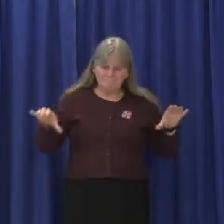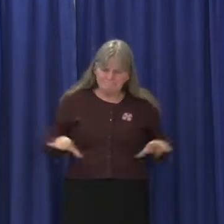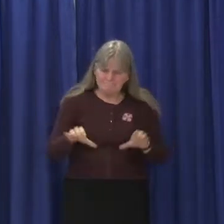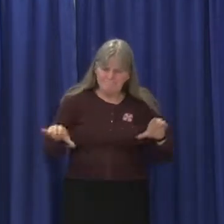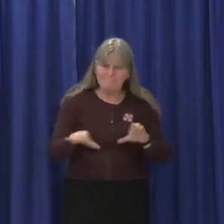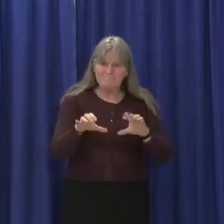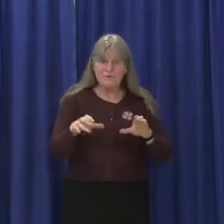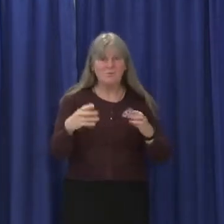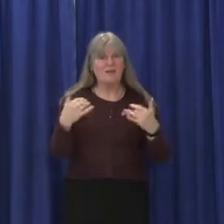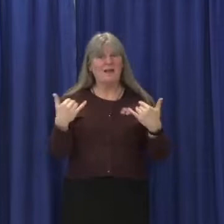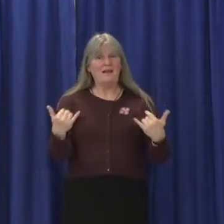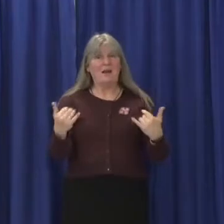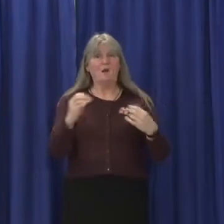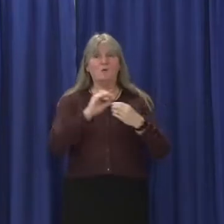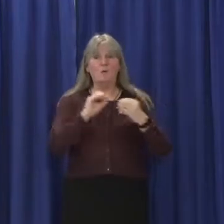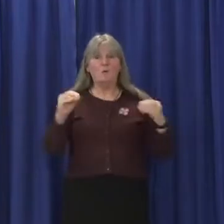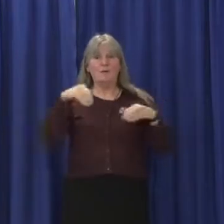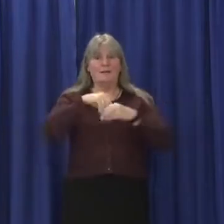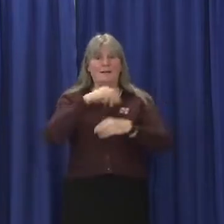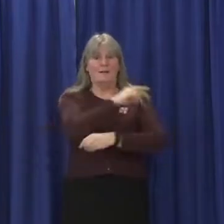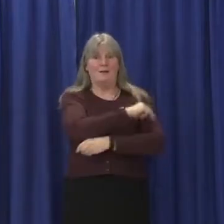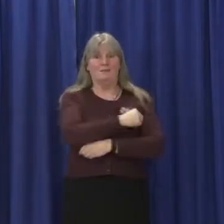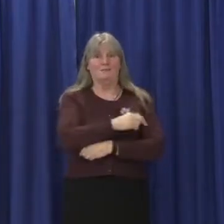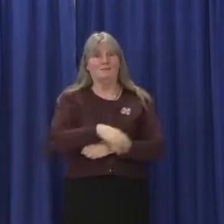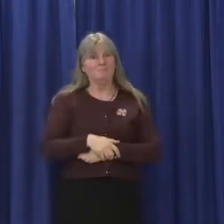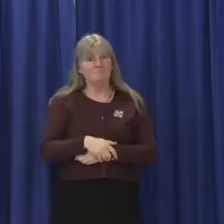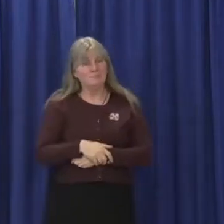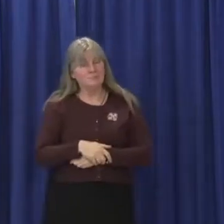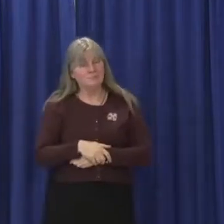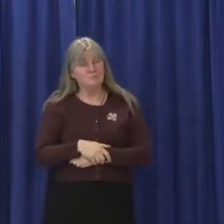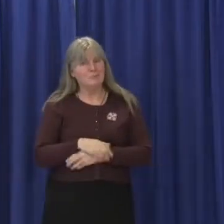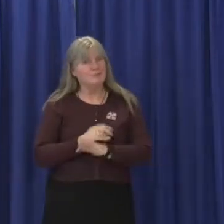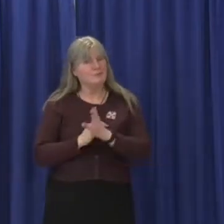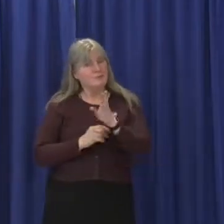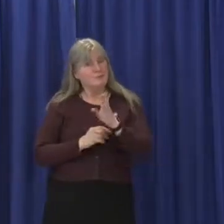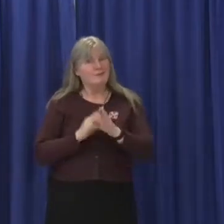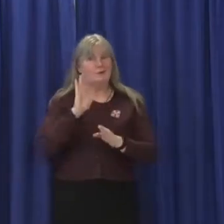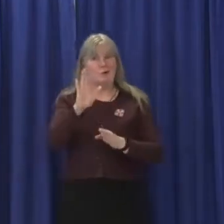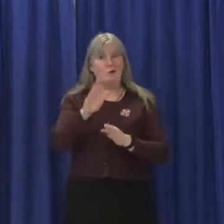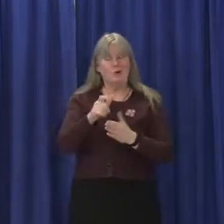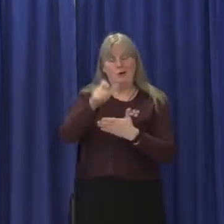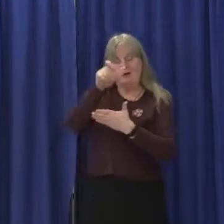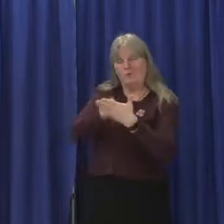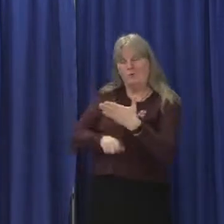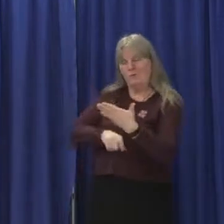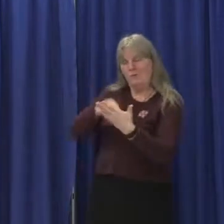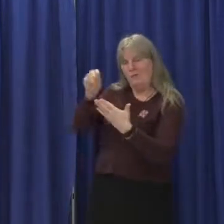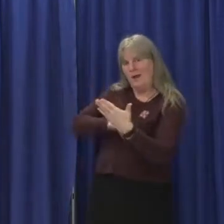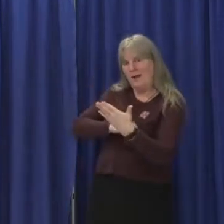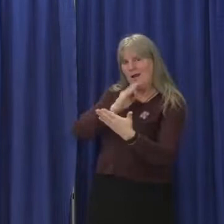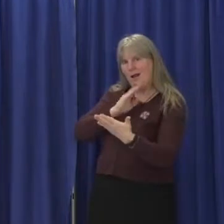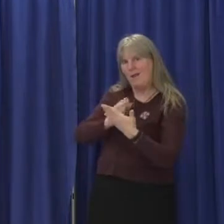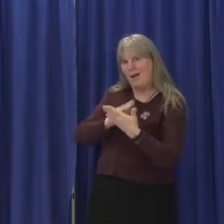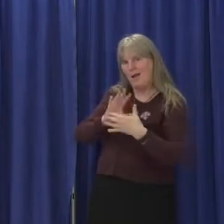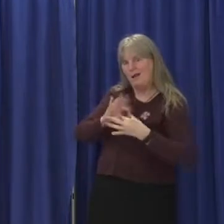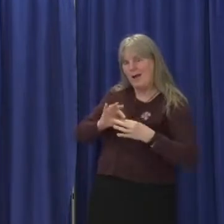right now. I don't know, John, what you're going to write about, but I'd be very-- I'm very pleased